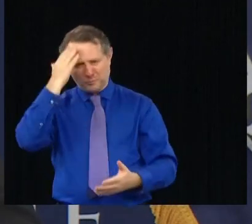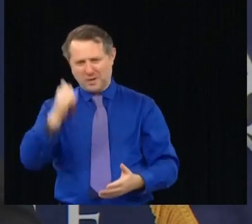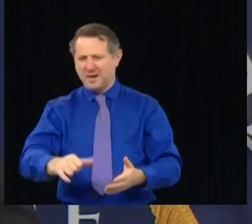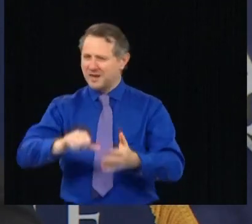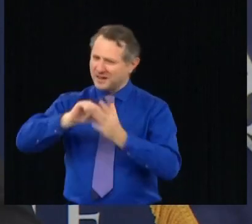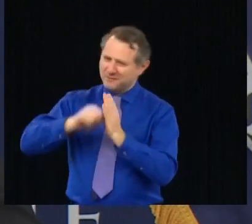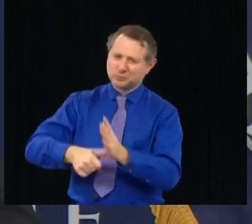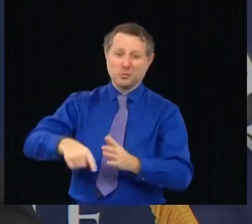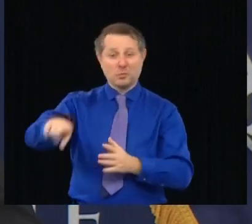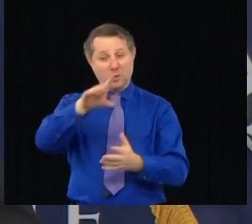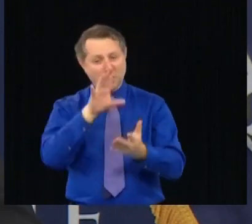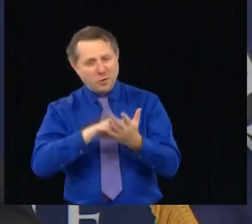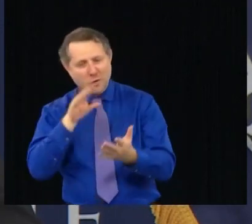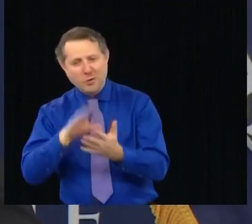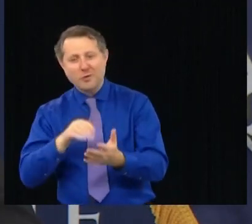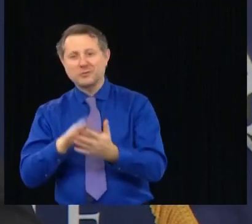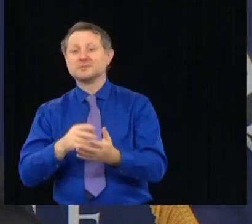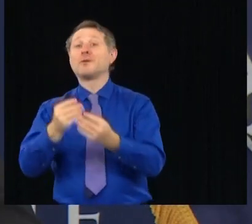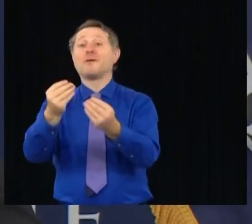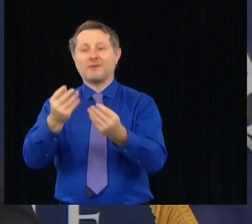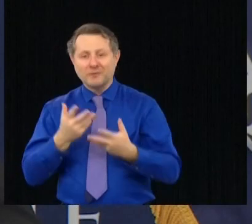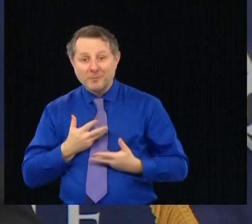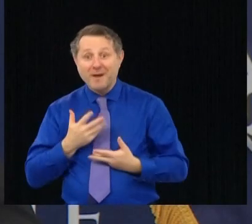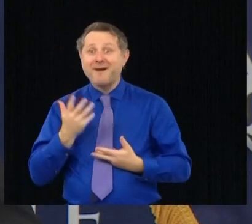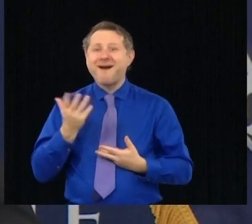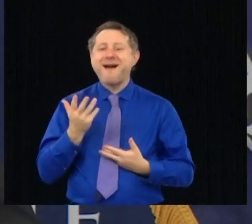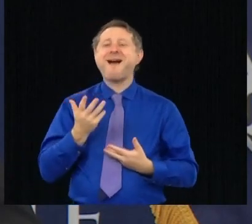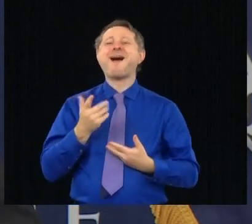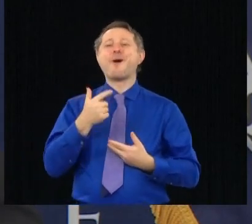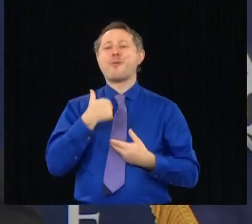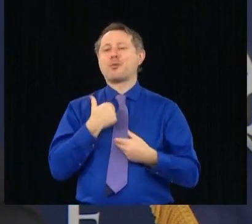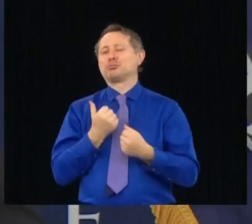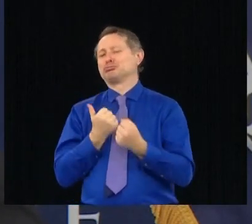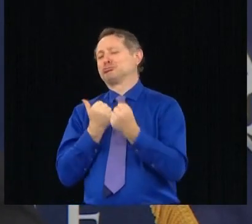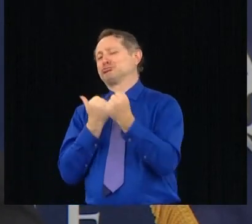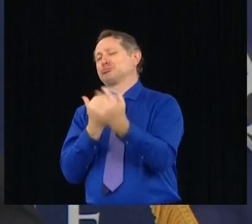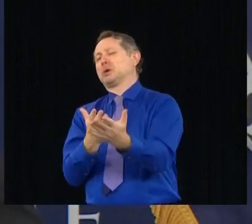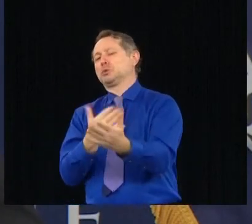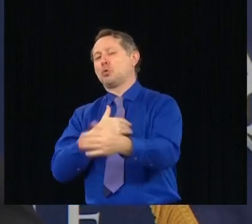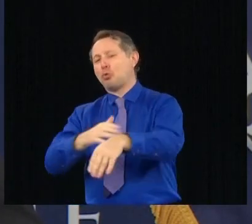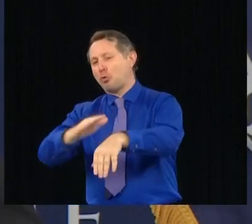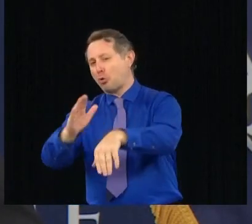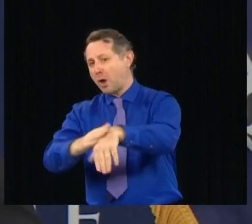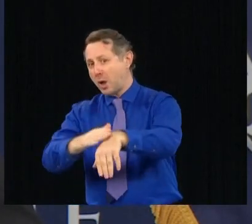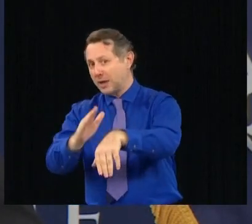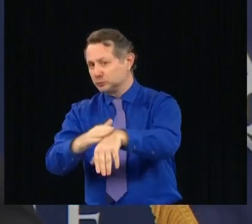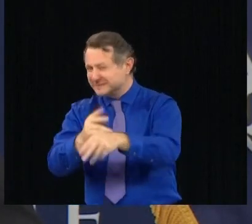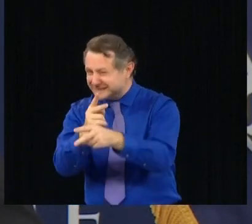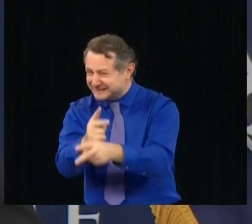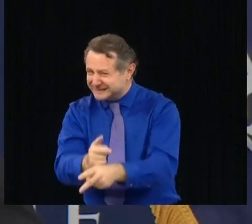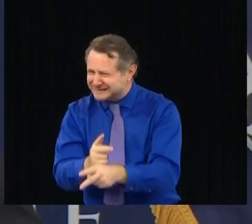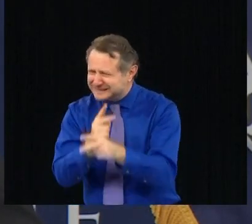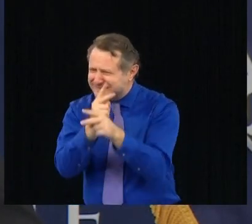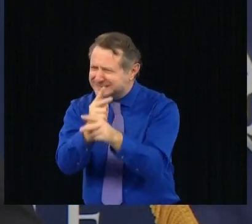THAT'S UP TO INDIVIDUALS AND